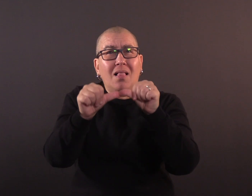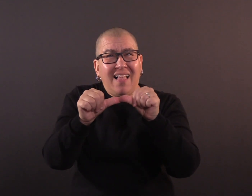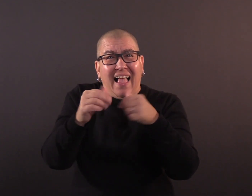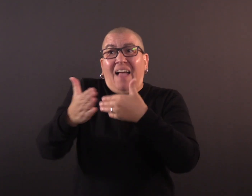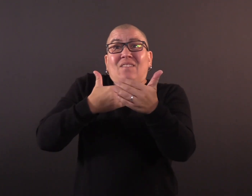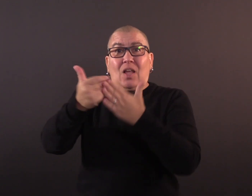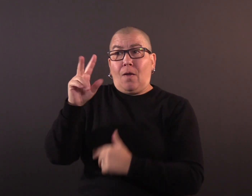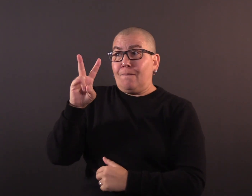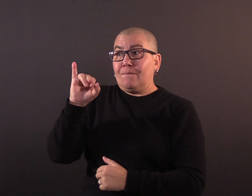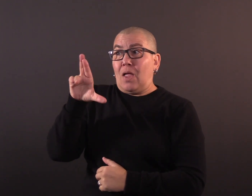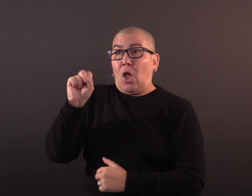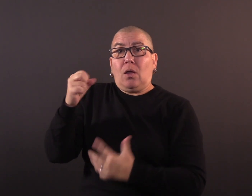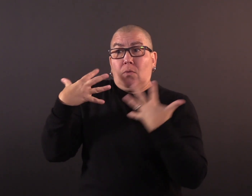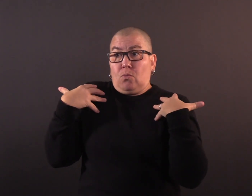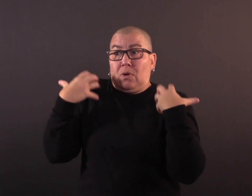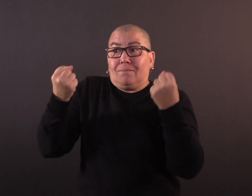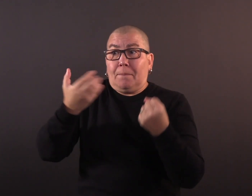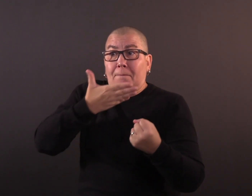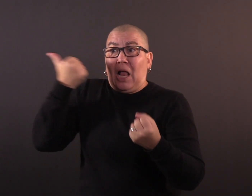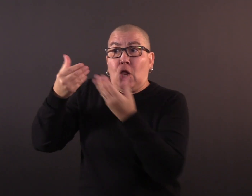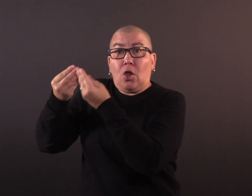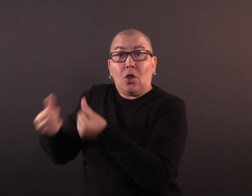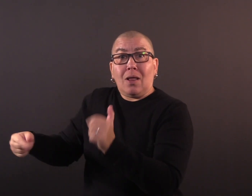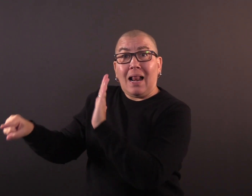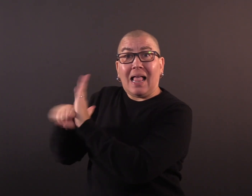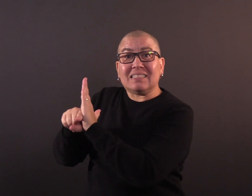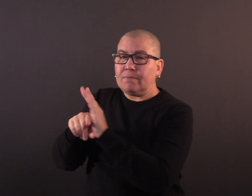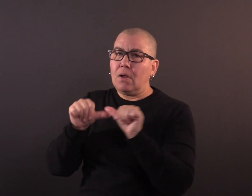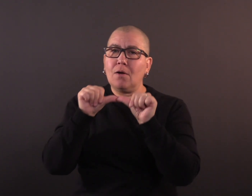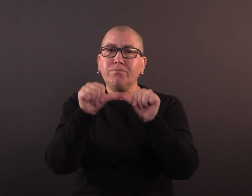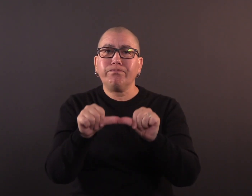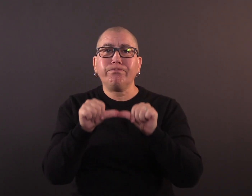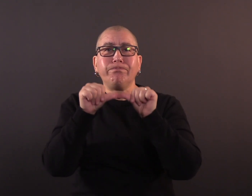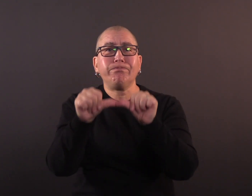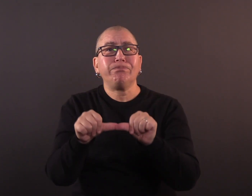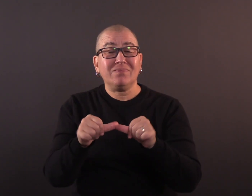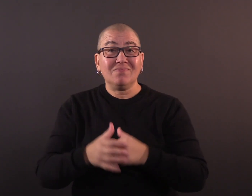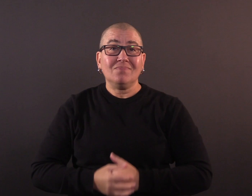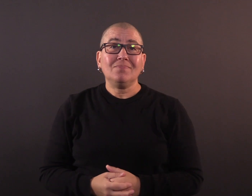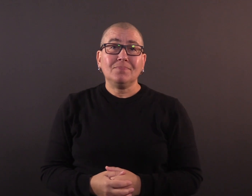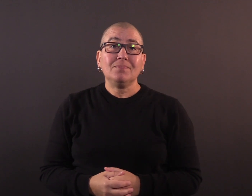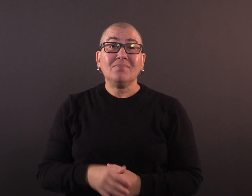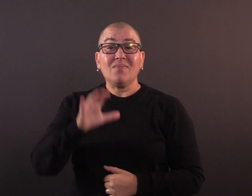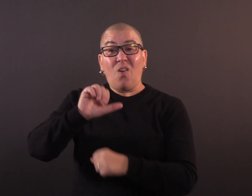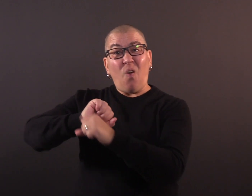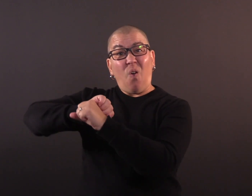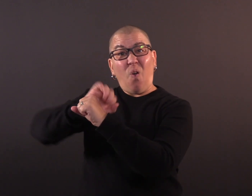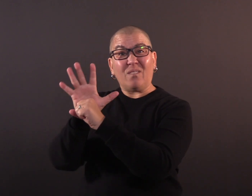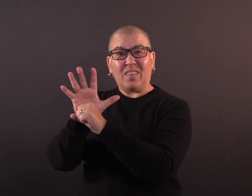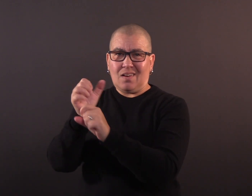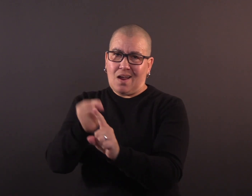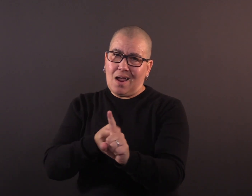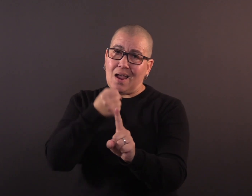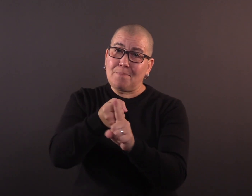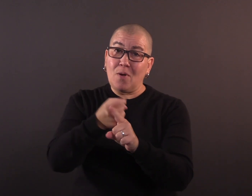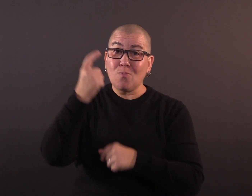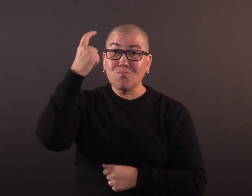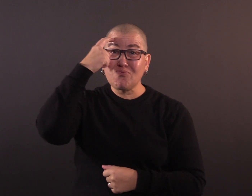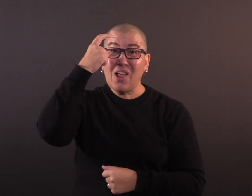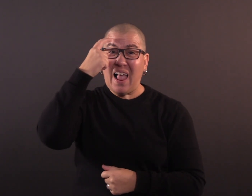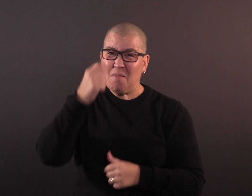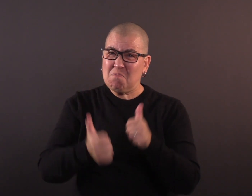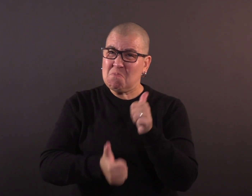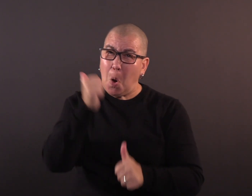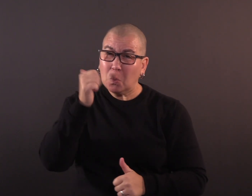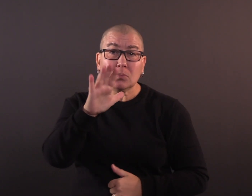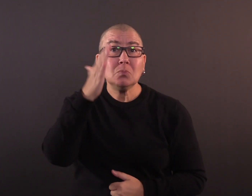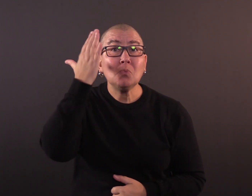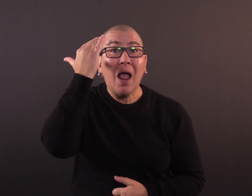virus has apparently been cleared, scientists say. The brain may be especially vulnerable to COVID